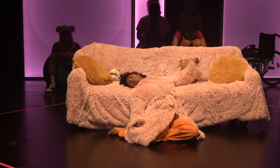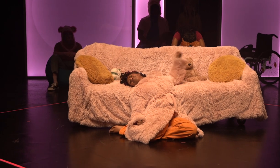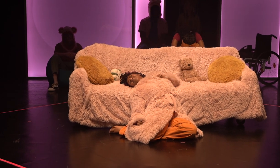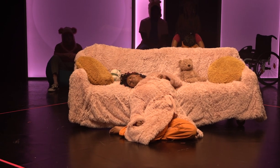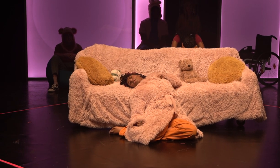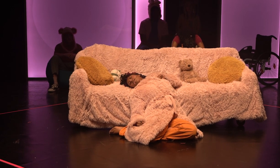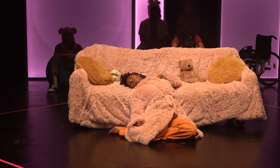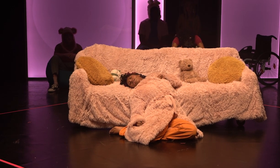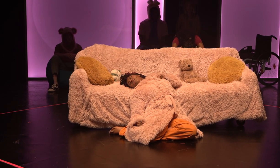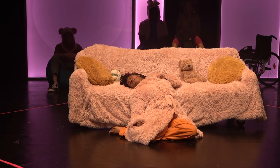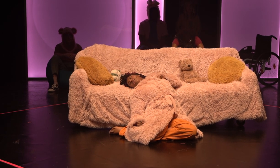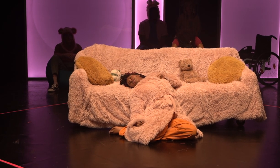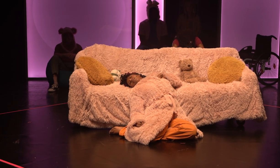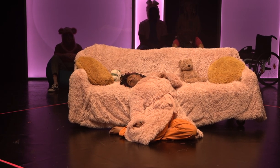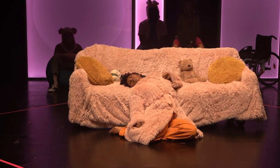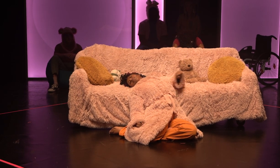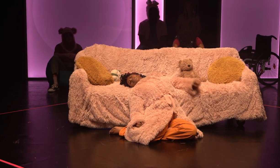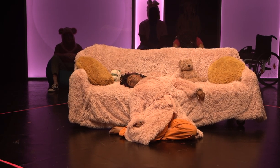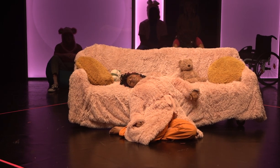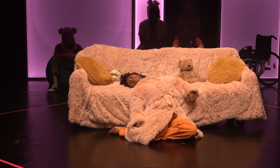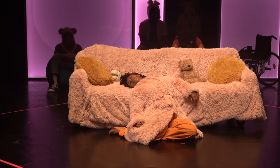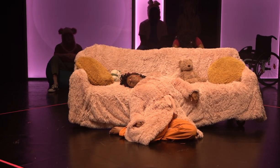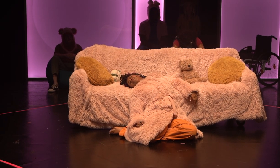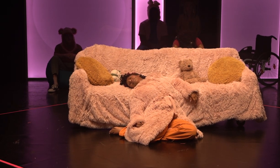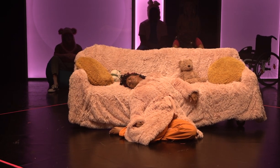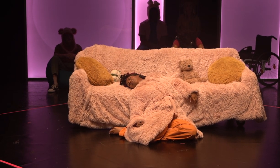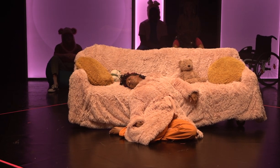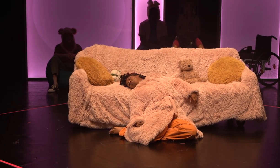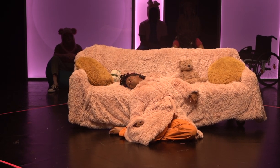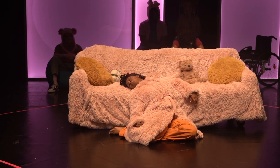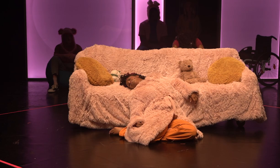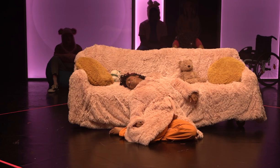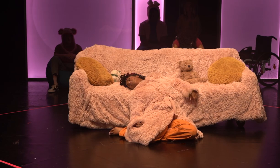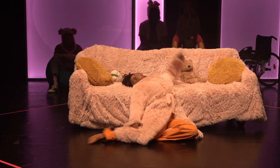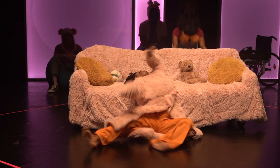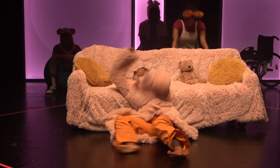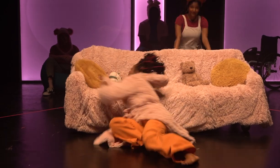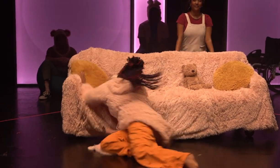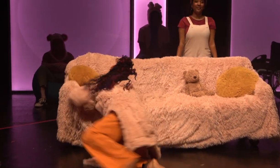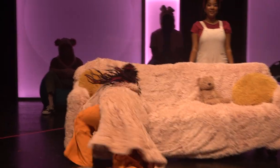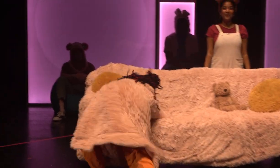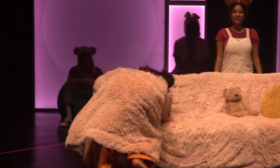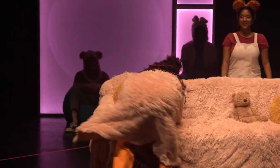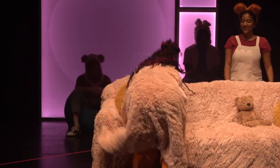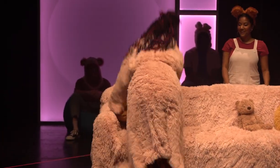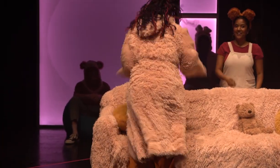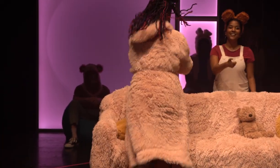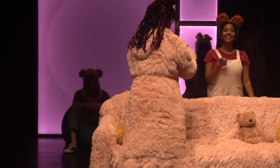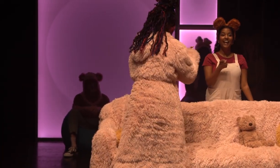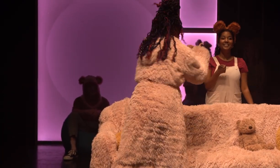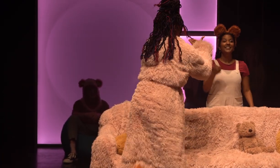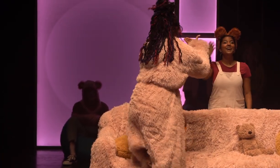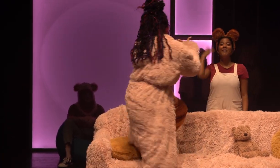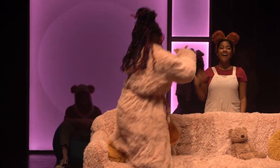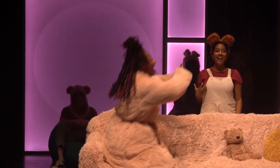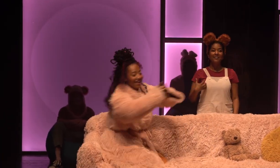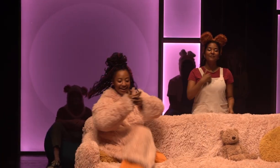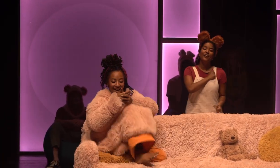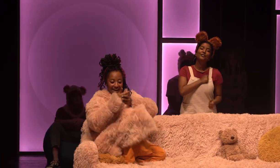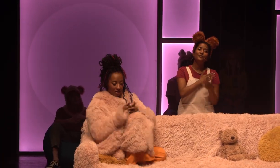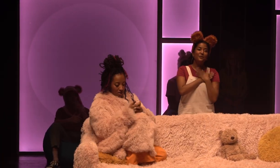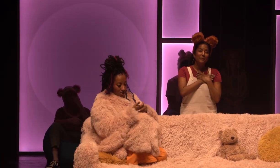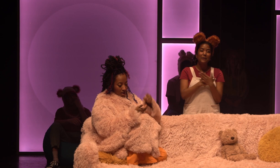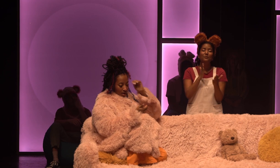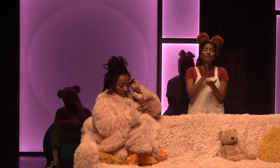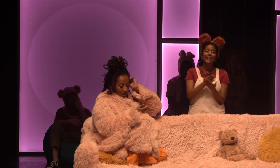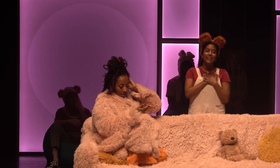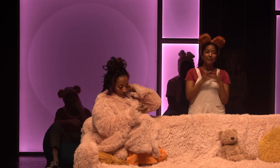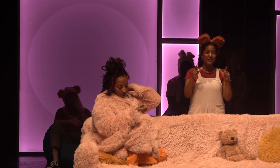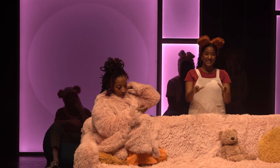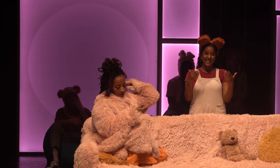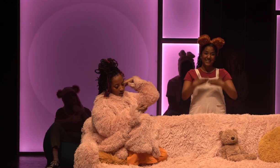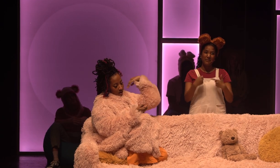[CHANDU, AS MAYA] Soz babes, would really love you to stay tonight,